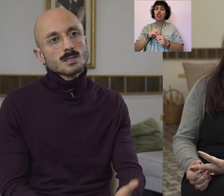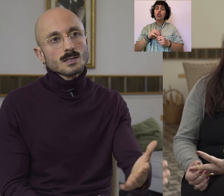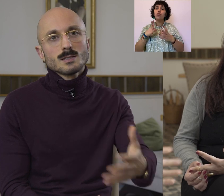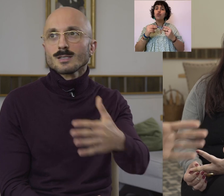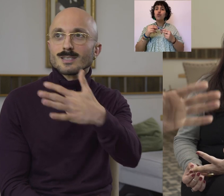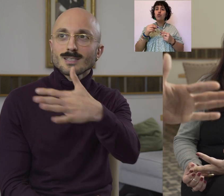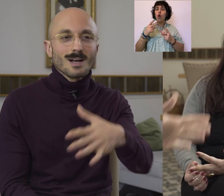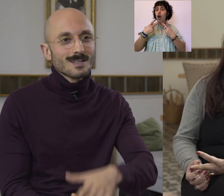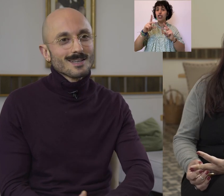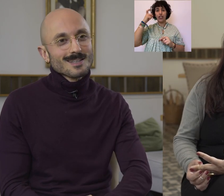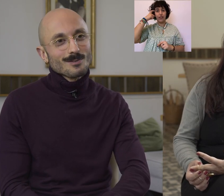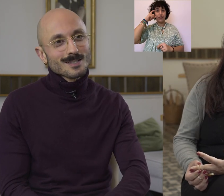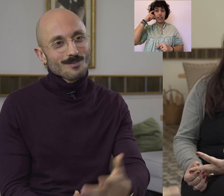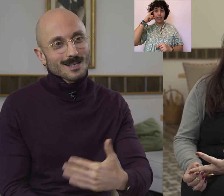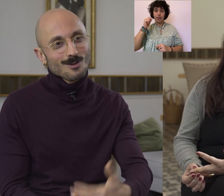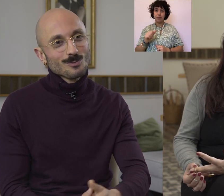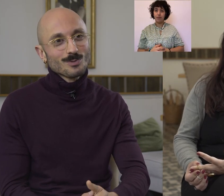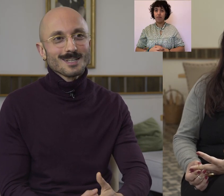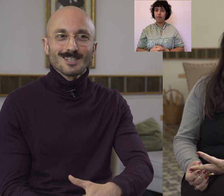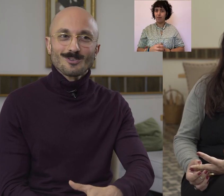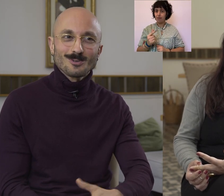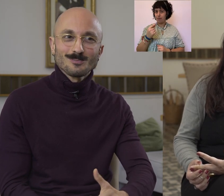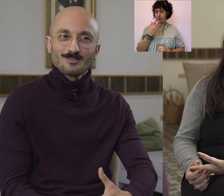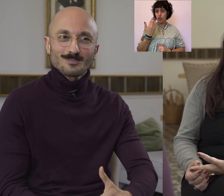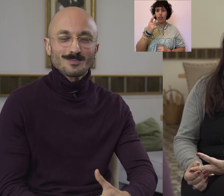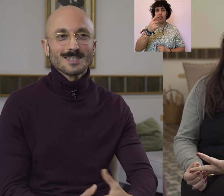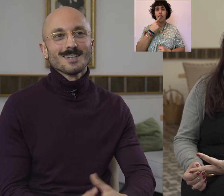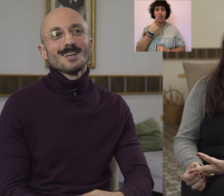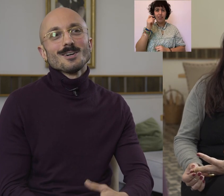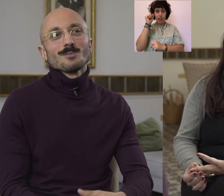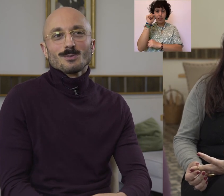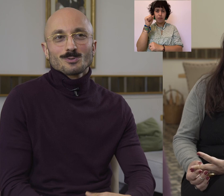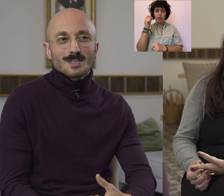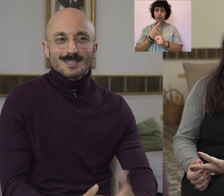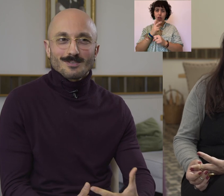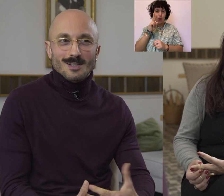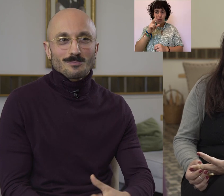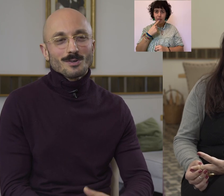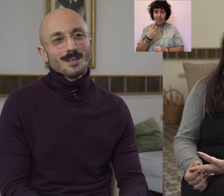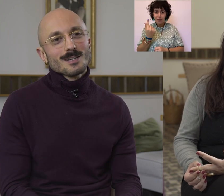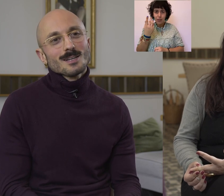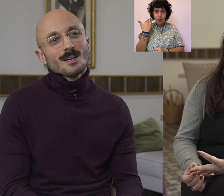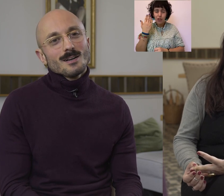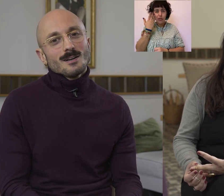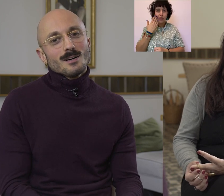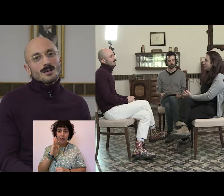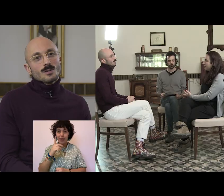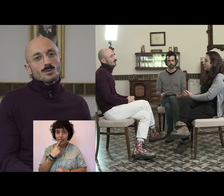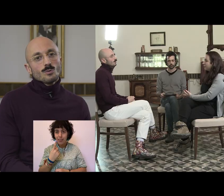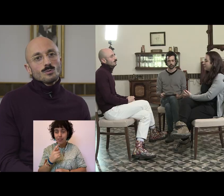You said "I was just coming here in Istiklal Street, I saw it, I liked it"